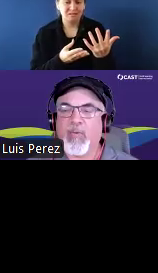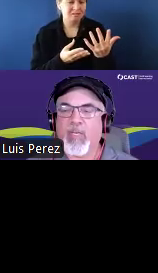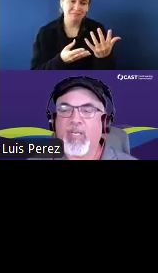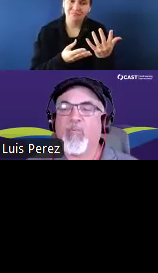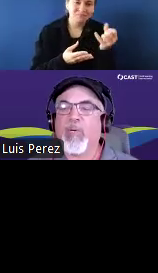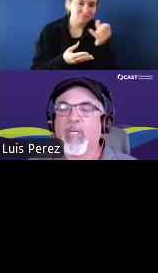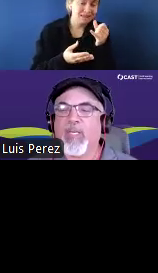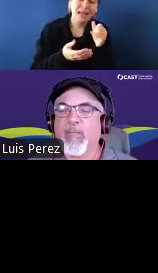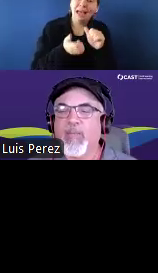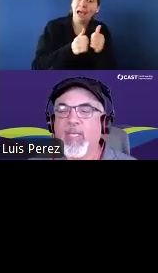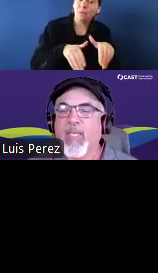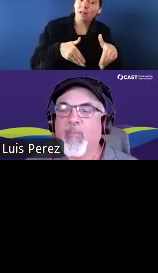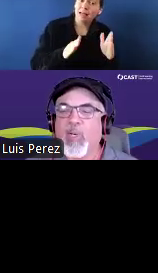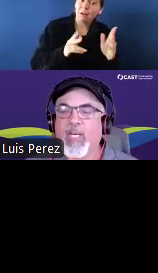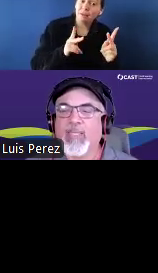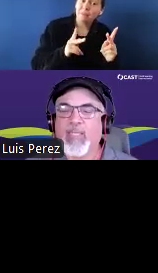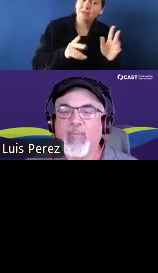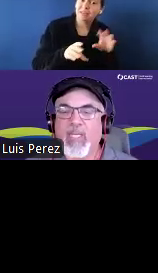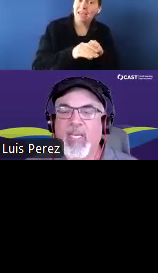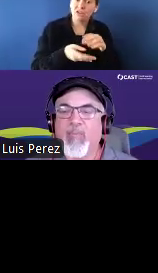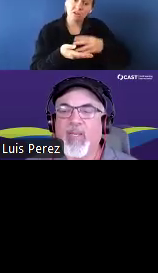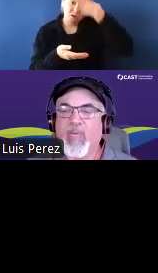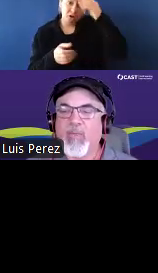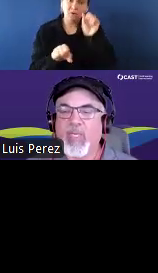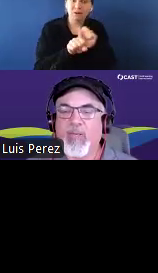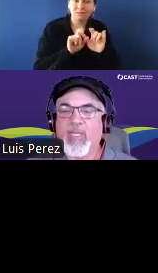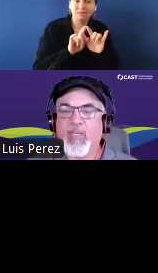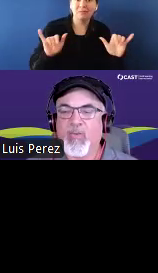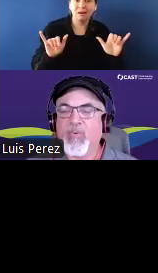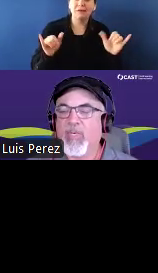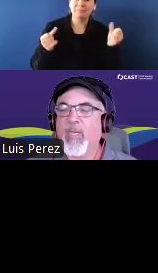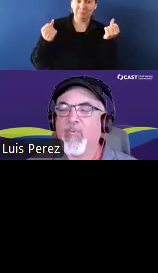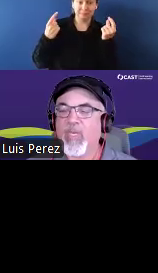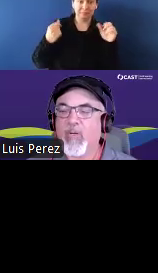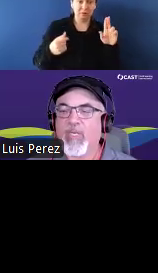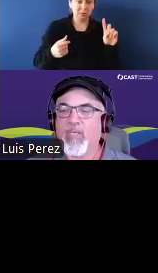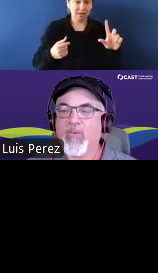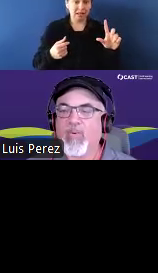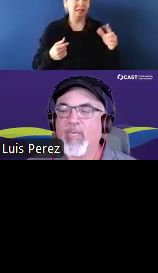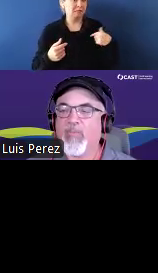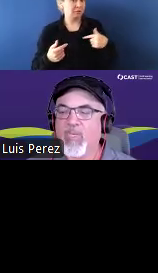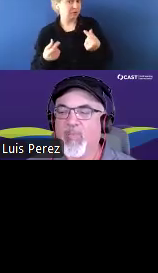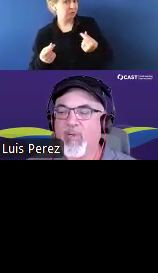learning and working. But at the same time, what UDL can do, and we all can do, right, being part